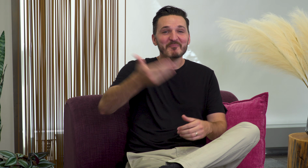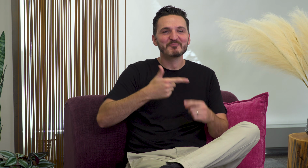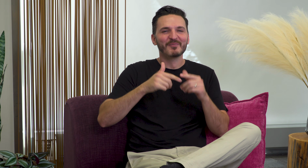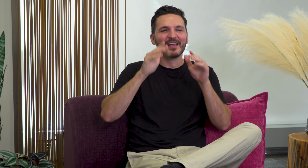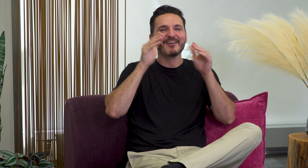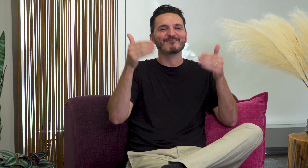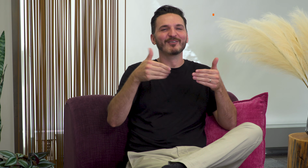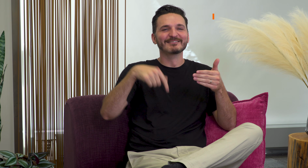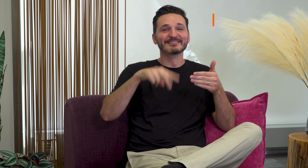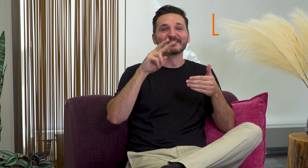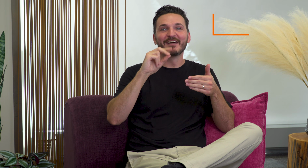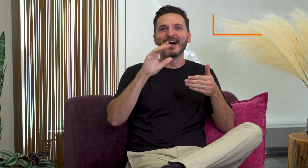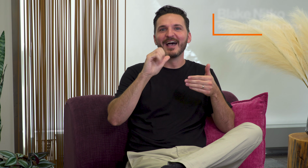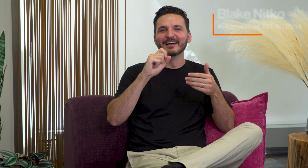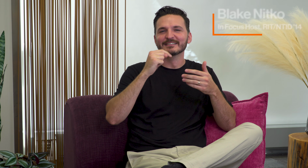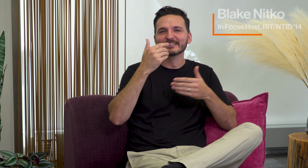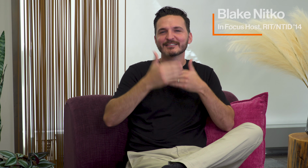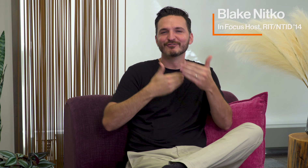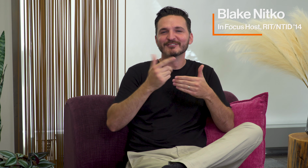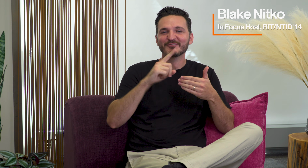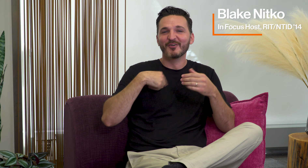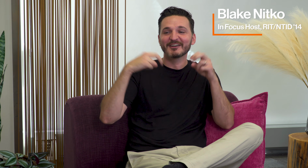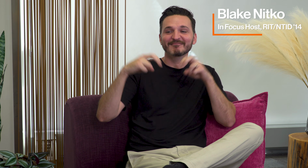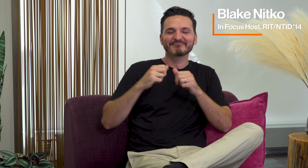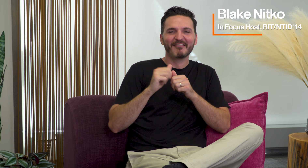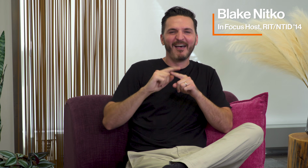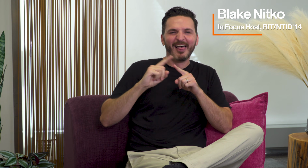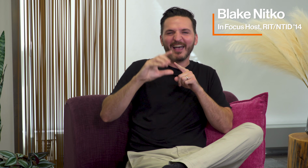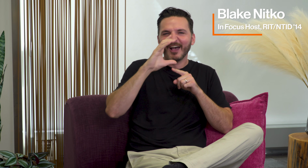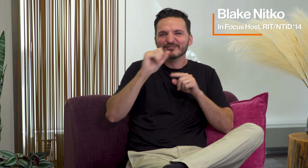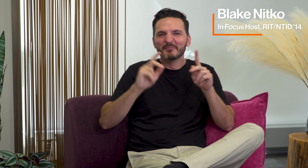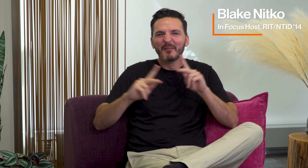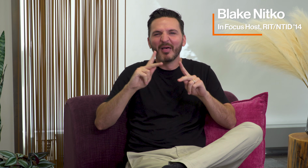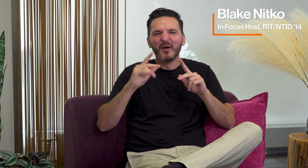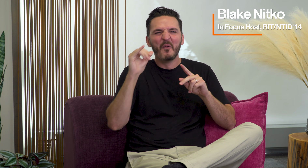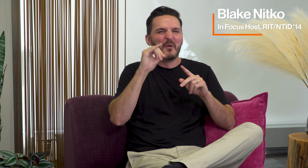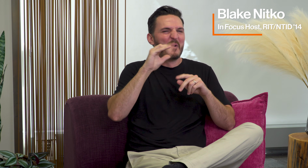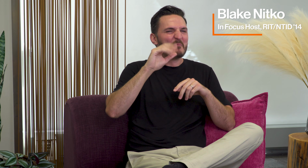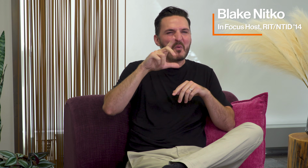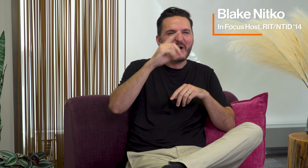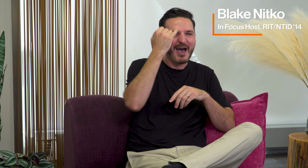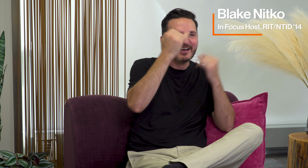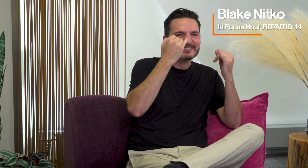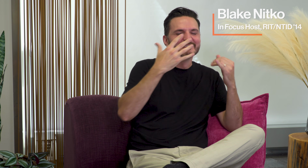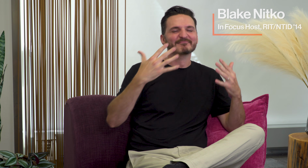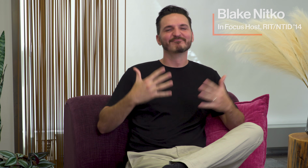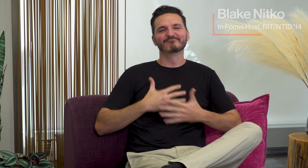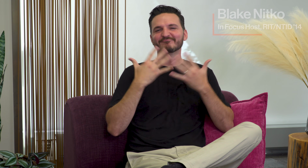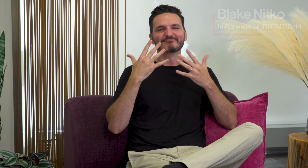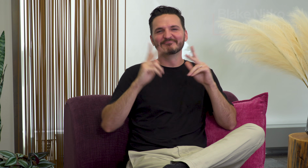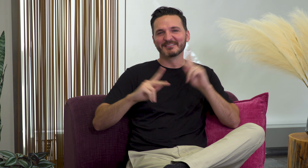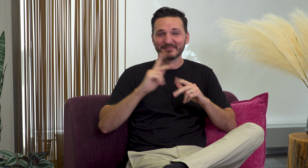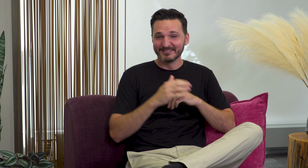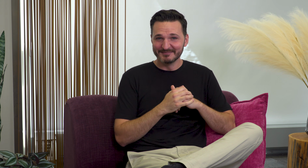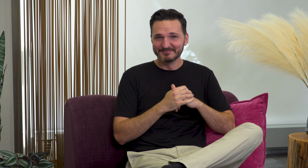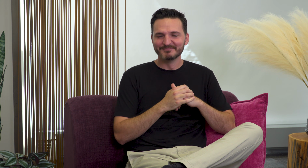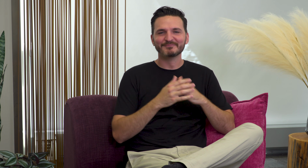Blake Nitko: Hello! Welcome to In Focus, a video series that brings you closer to the remarkable people, bold ideas and inspiring stories